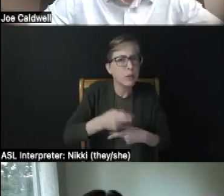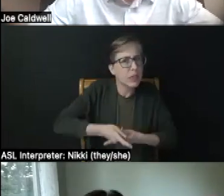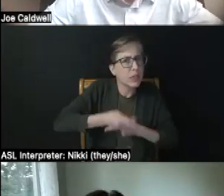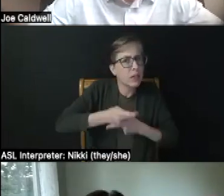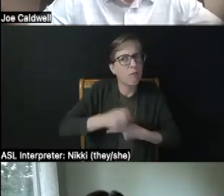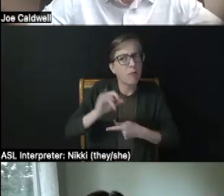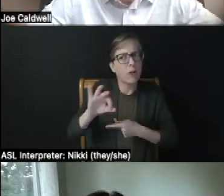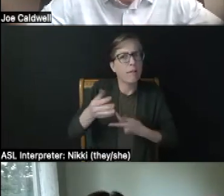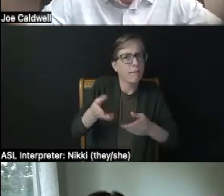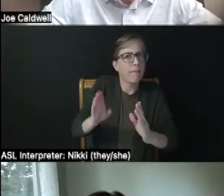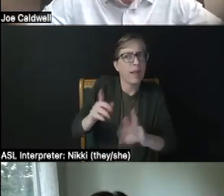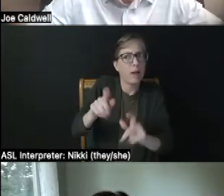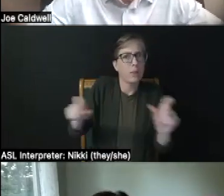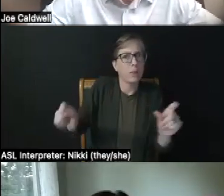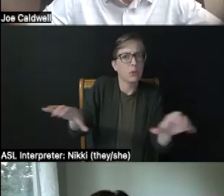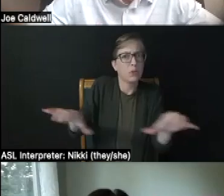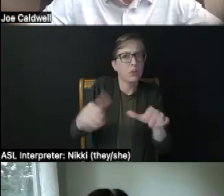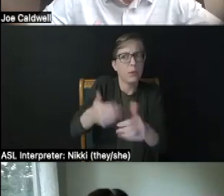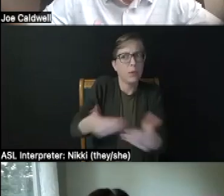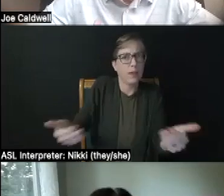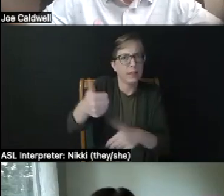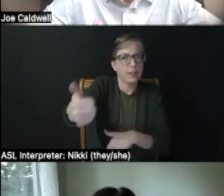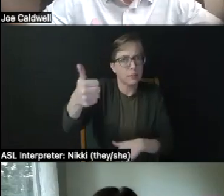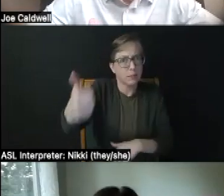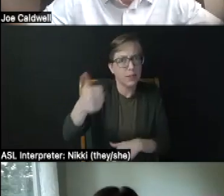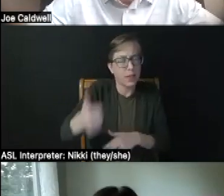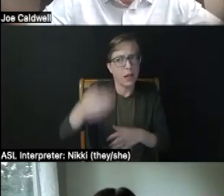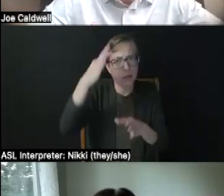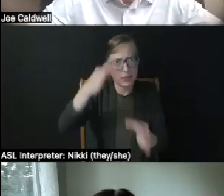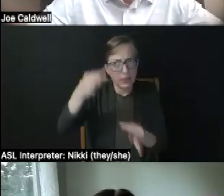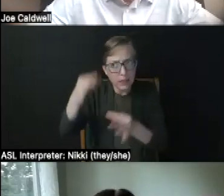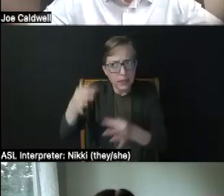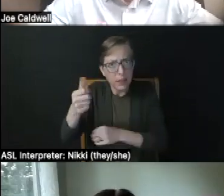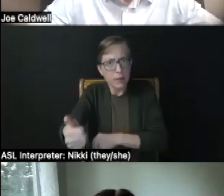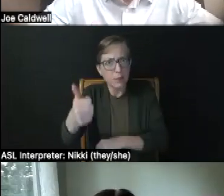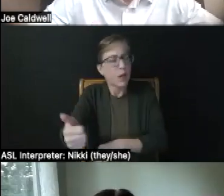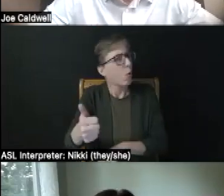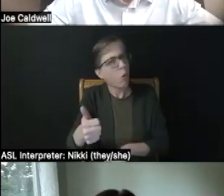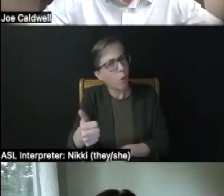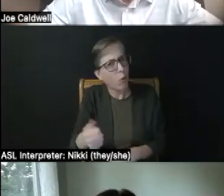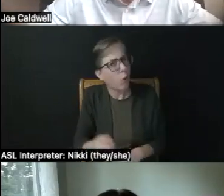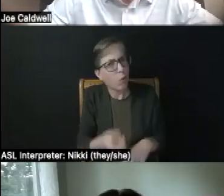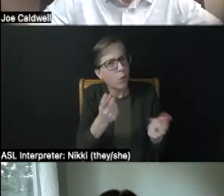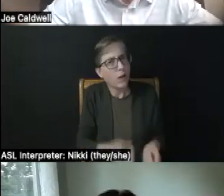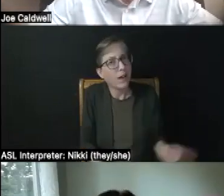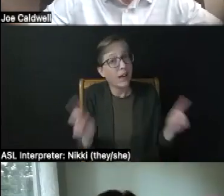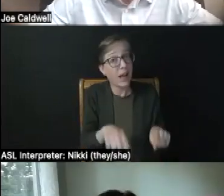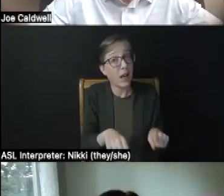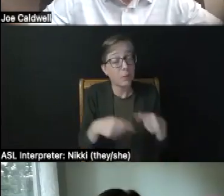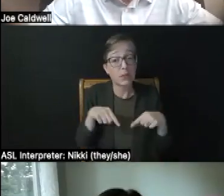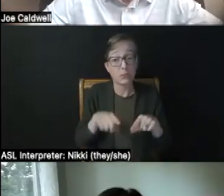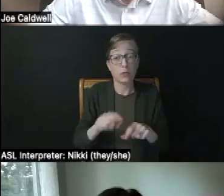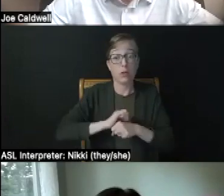But it turned out, they said that during, during Covid, there were so many advantages to that model and